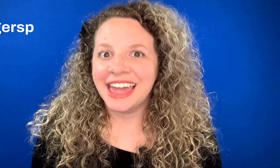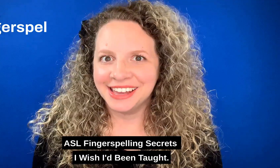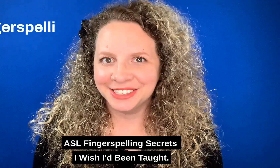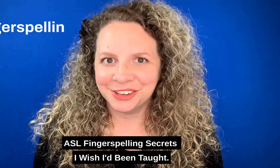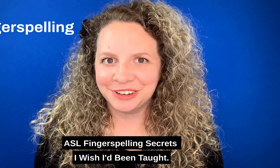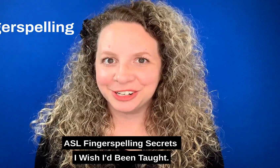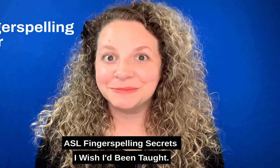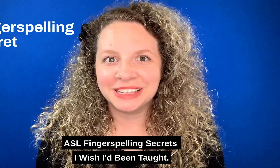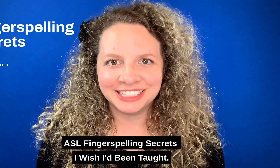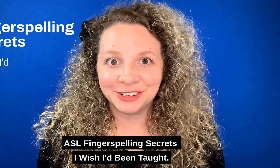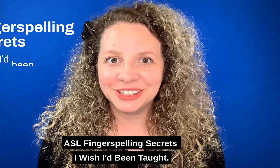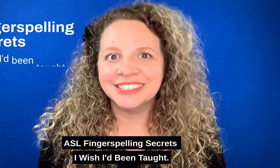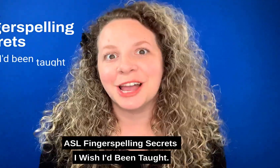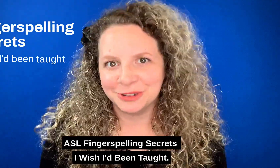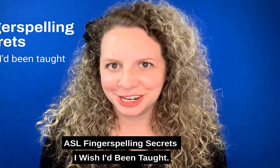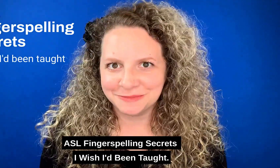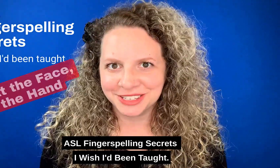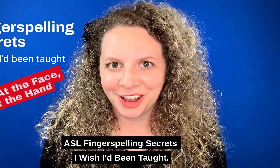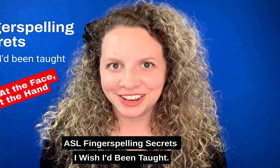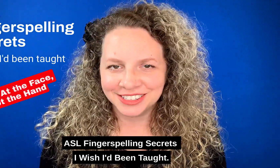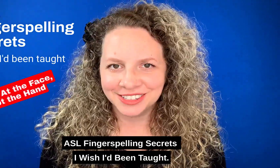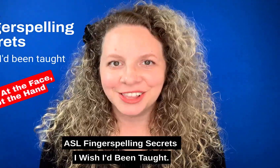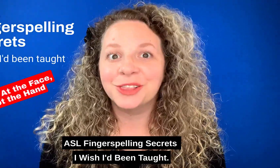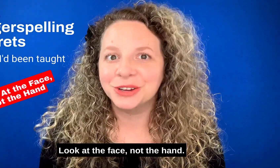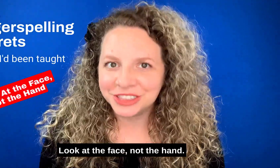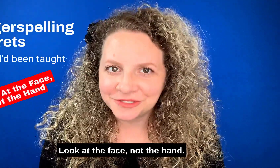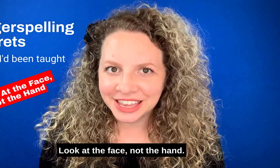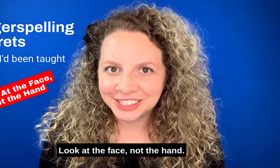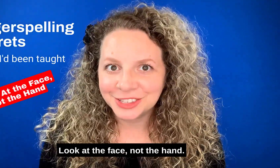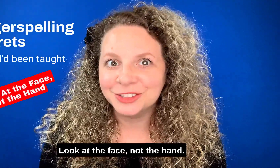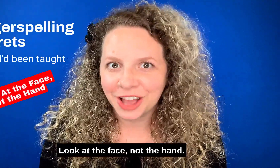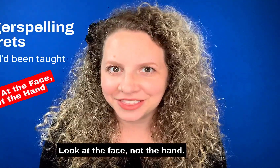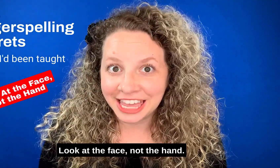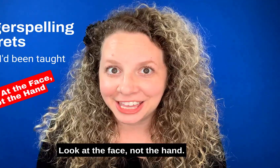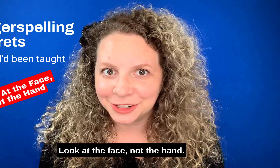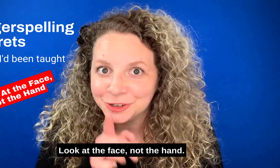ASL Fingerspelling Secrets I Wish I’d Been Taught. Look at the face, not the hand.